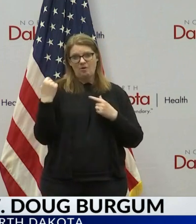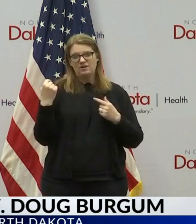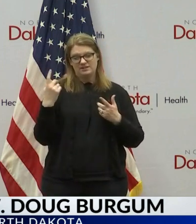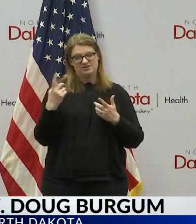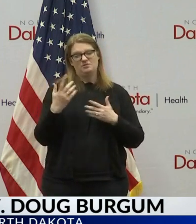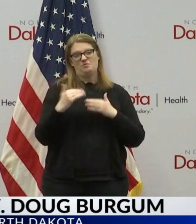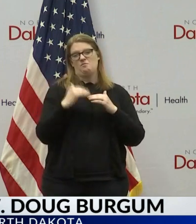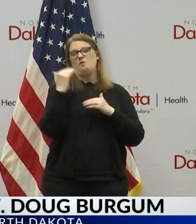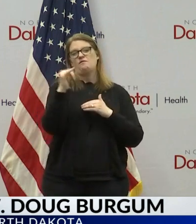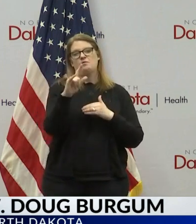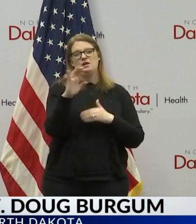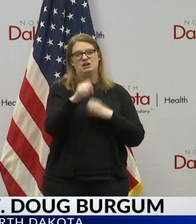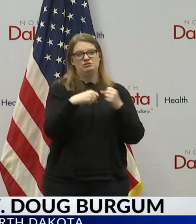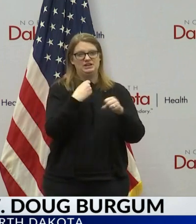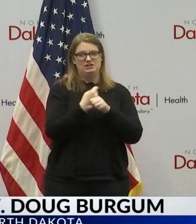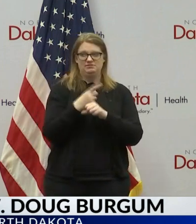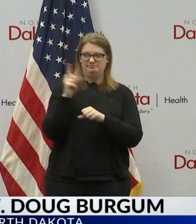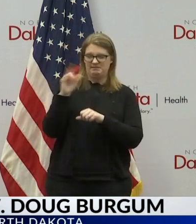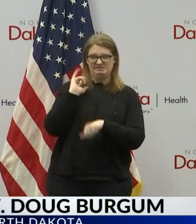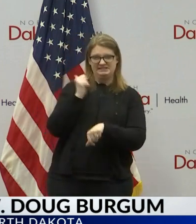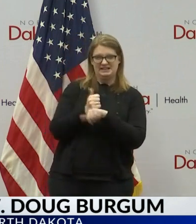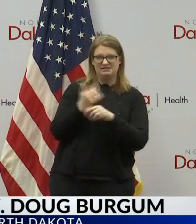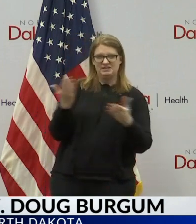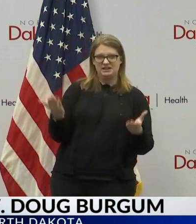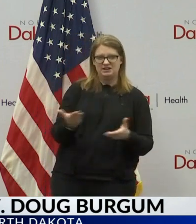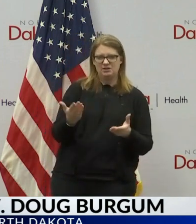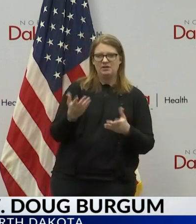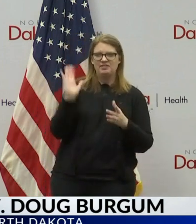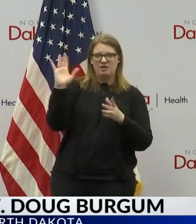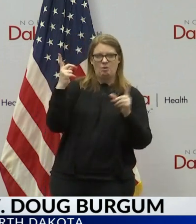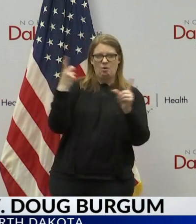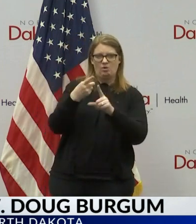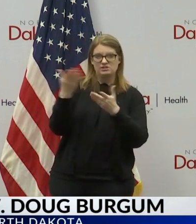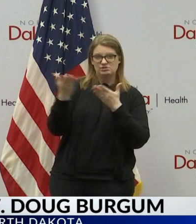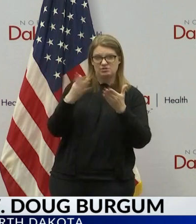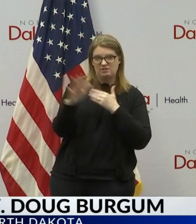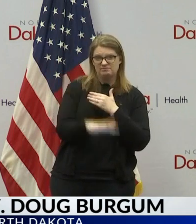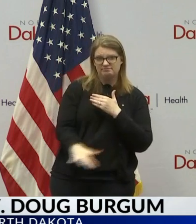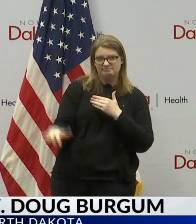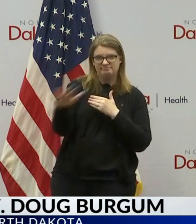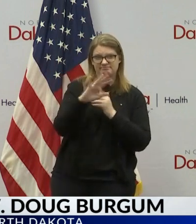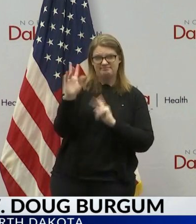WE ARE FORTUNATE TO HAVE THIS INSTITUTION WE HAVE HAD IN THIS STATE FOR OVER A HUNDRED YEARS. WE HAVE HAD A GREAT MISSION OF